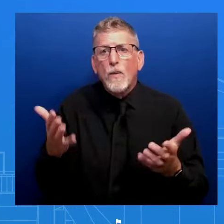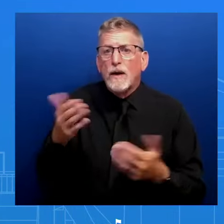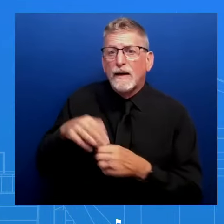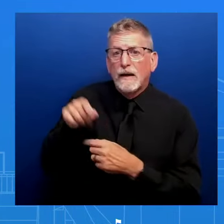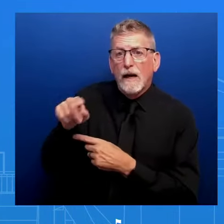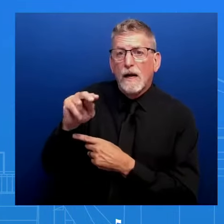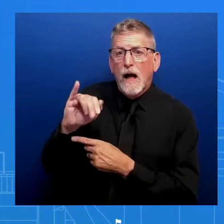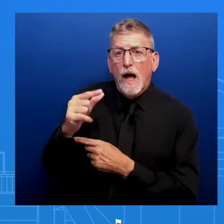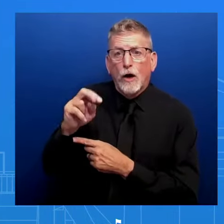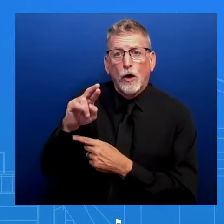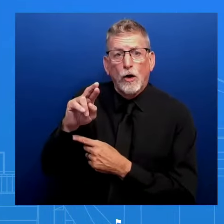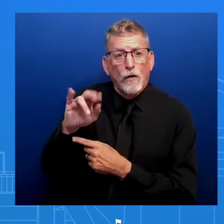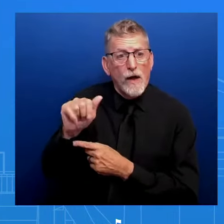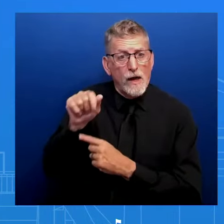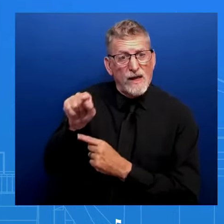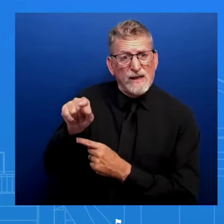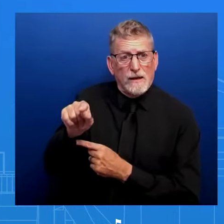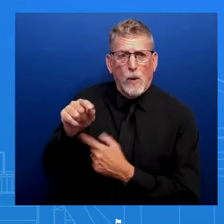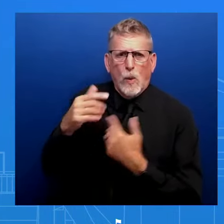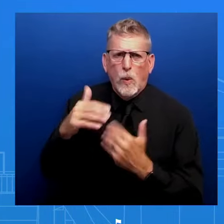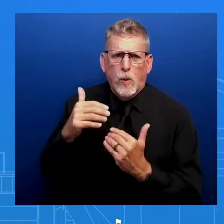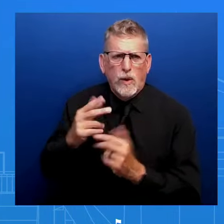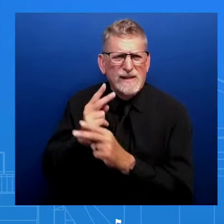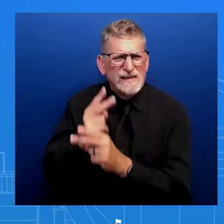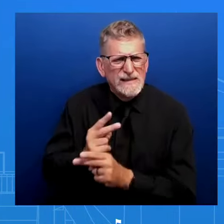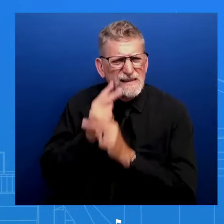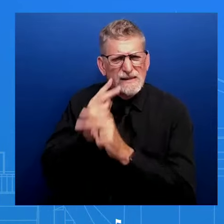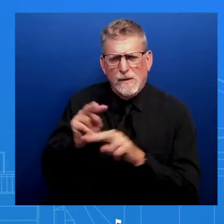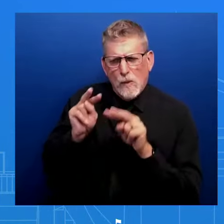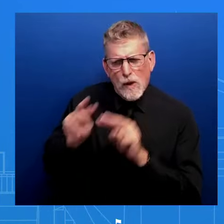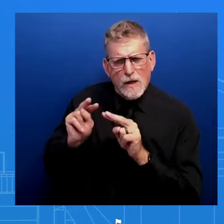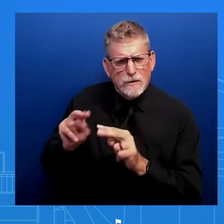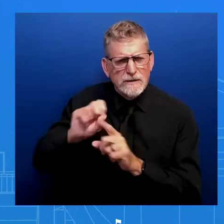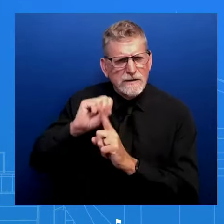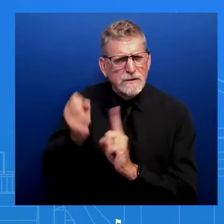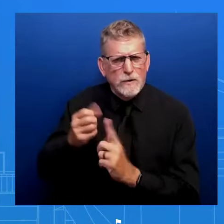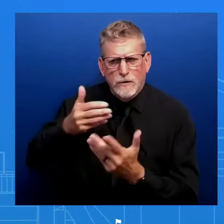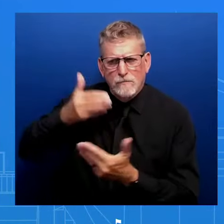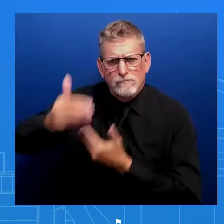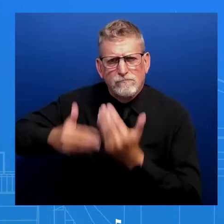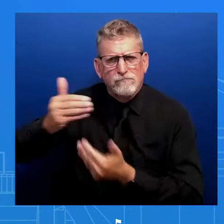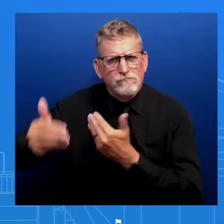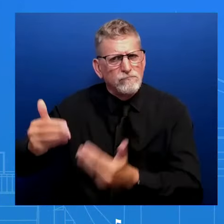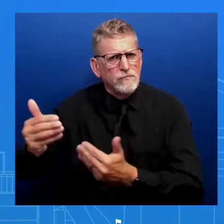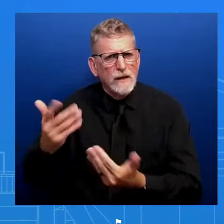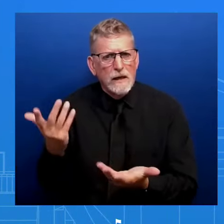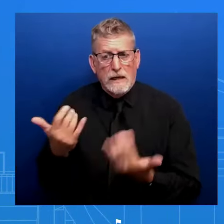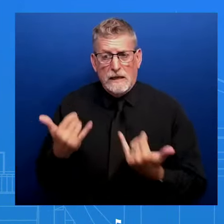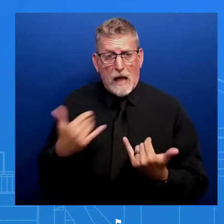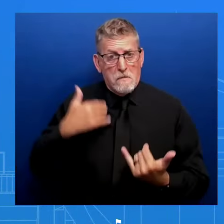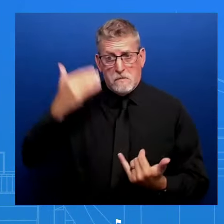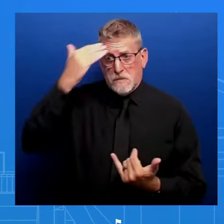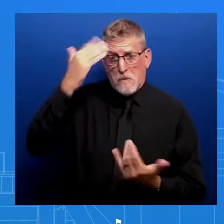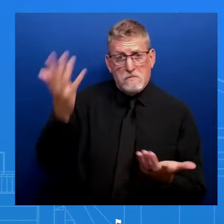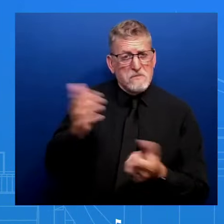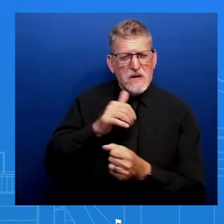We just don't know enough about what's going on. So, this is a time to put safety first. The Press: Preliminary discussions about evacuations or anything like that?